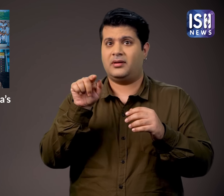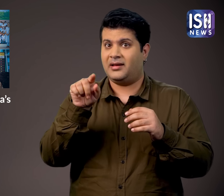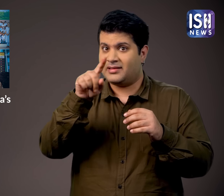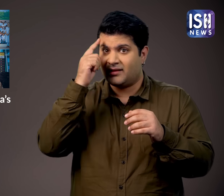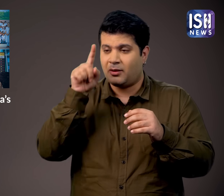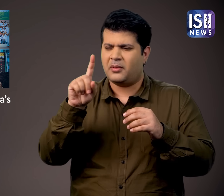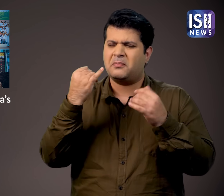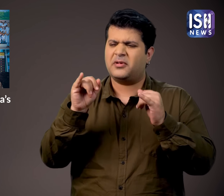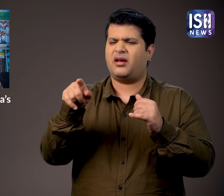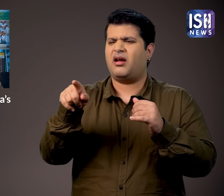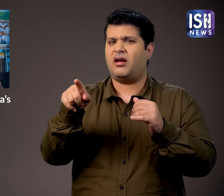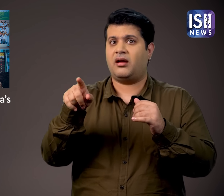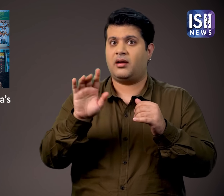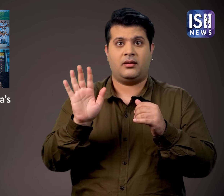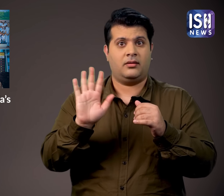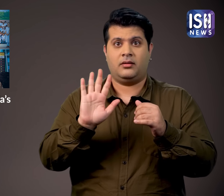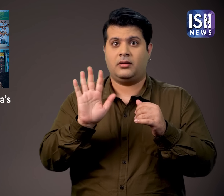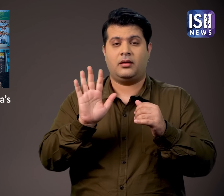But this isn't the case.